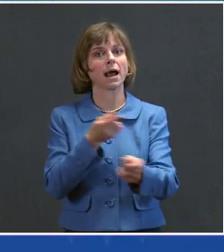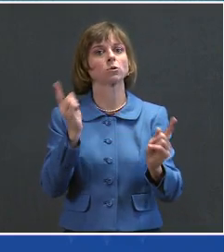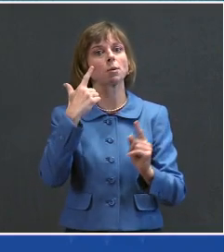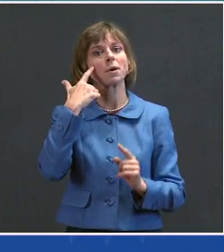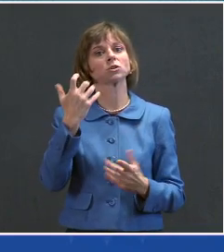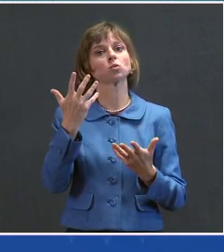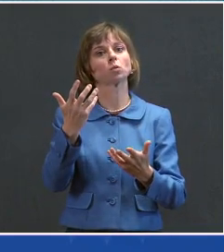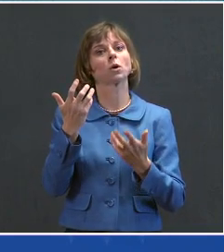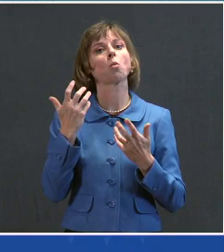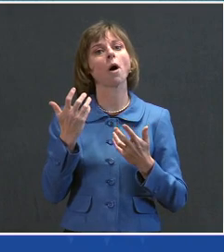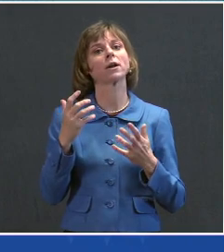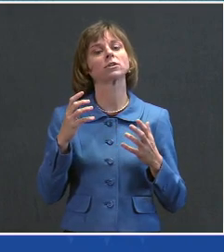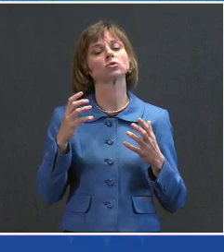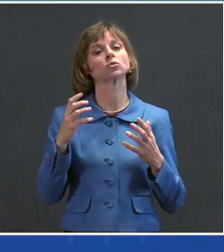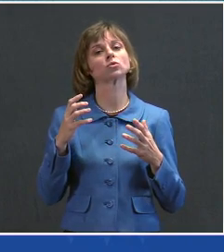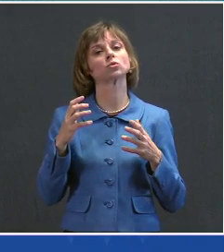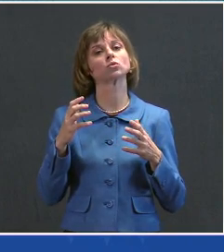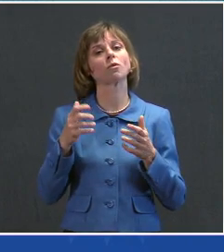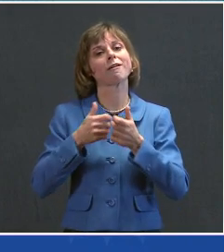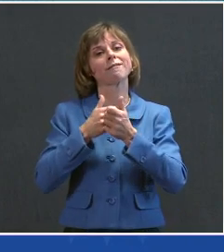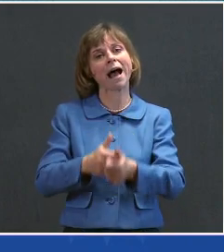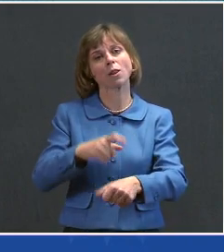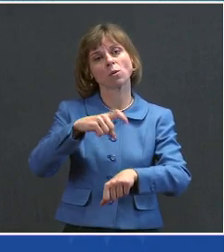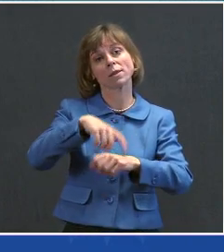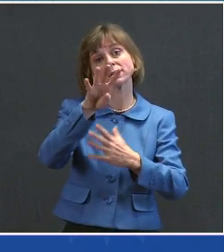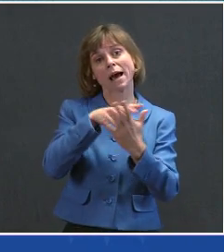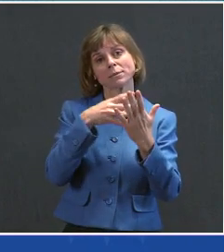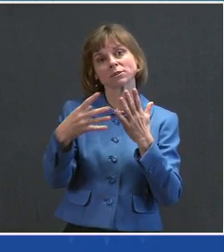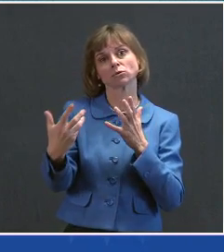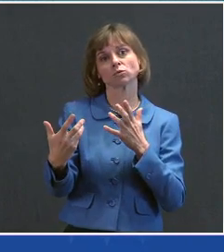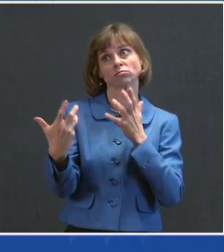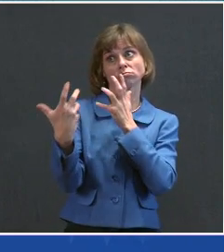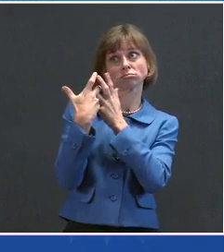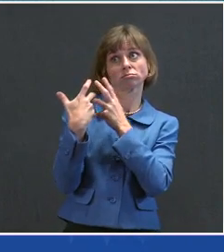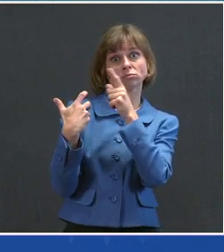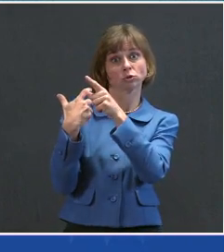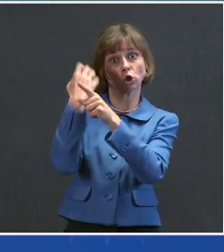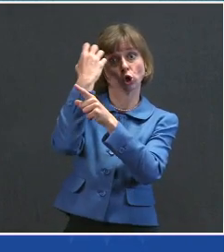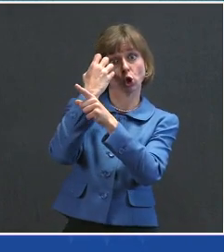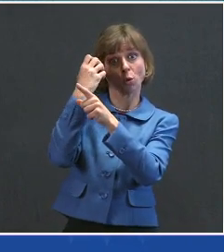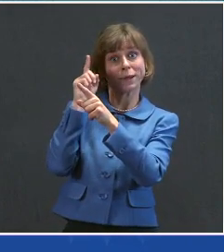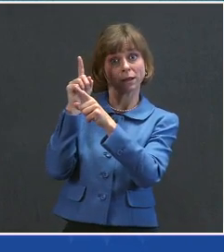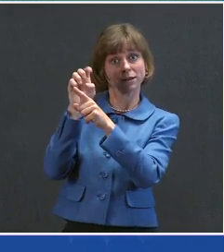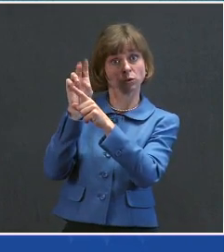in a timeline aligned with the European Union, which sends -- does send a powerful message.